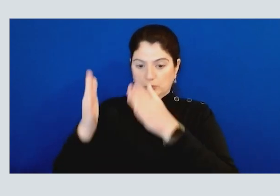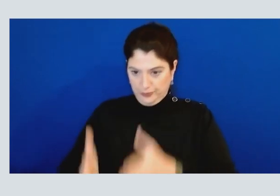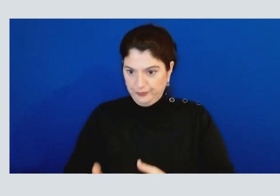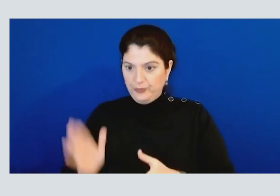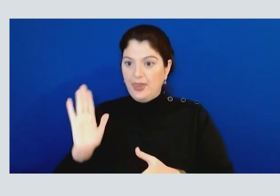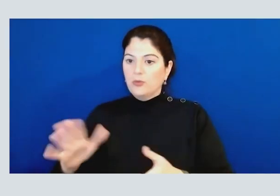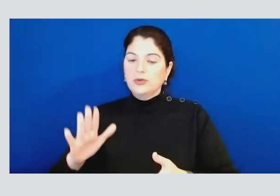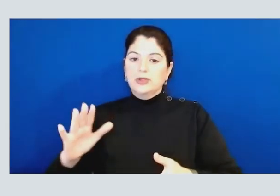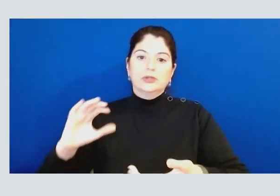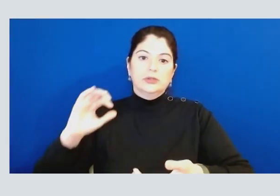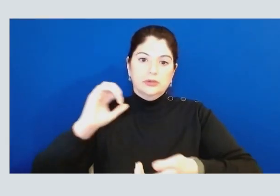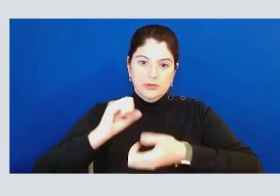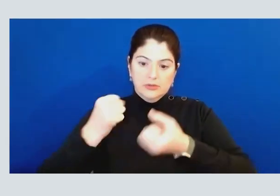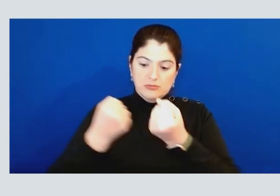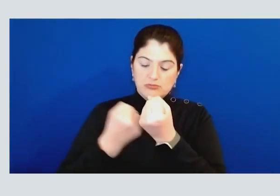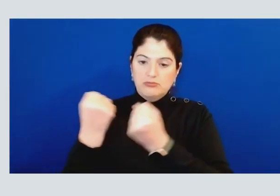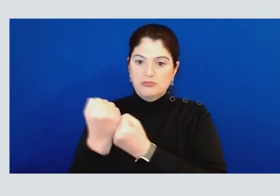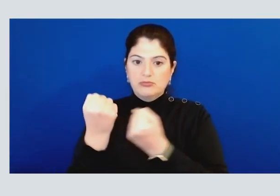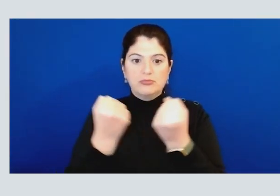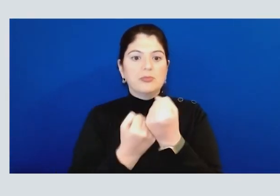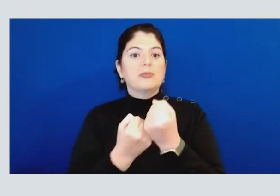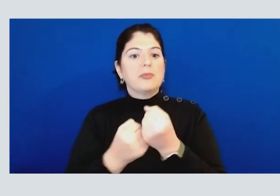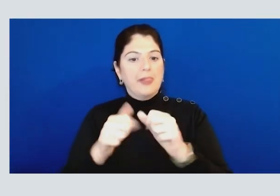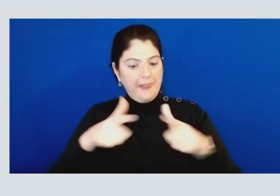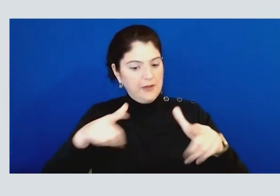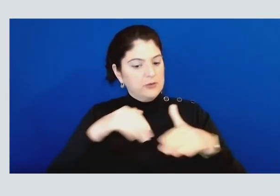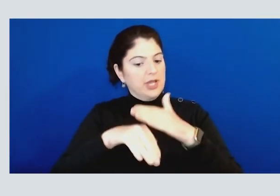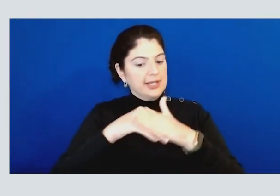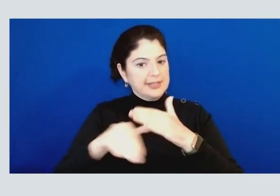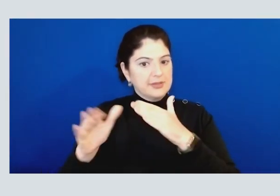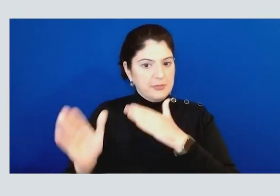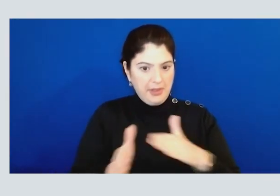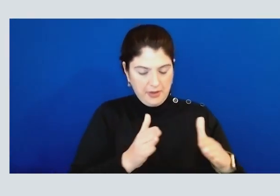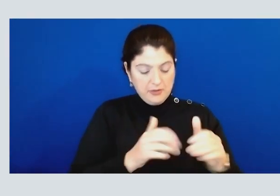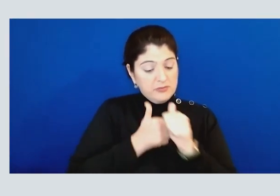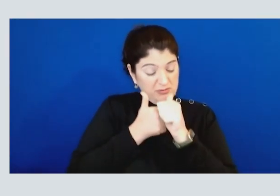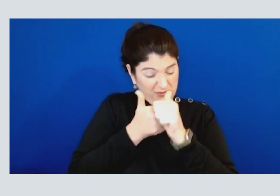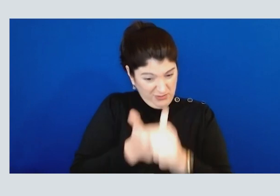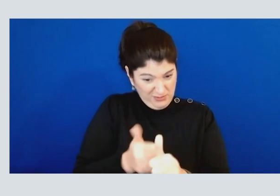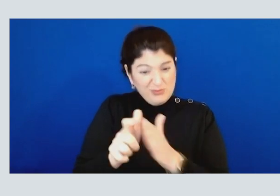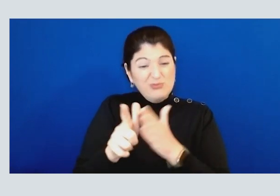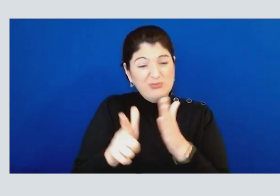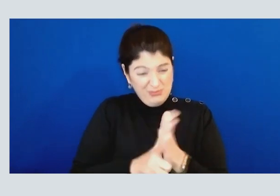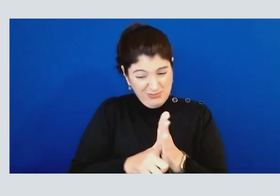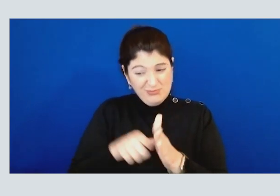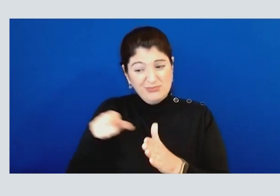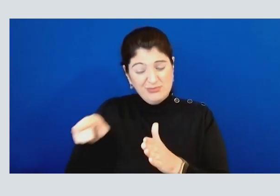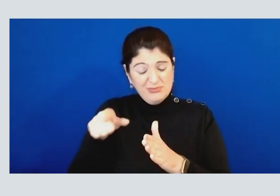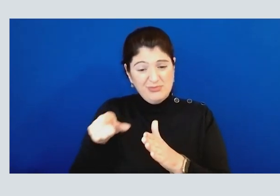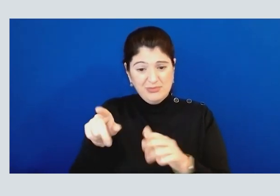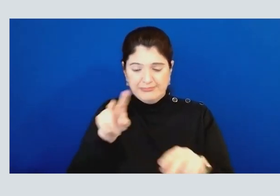to make sure their agency is following the Language Access Law. They work hard to oversee the day-to-day provisions